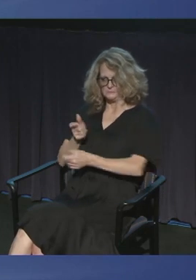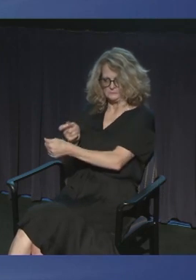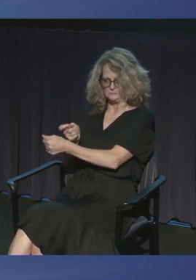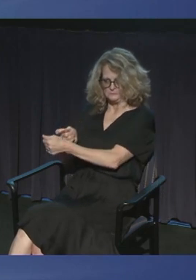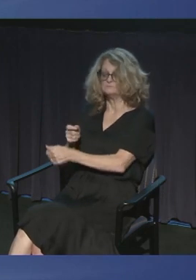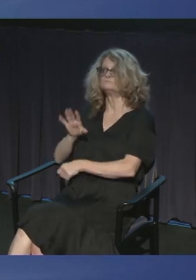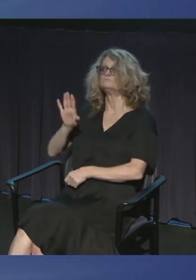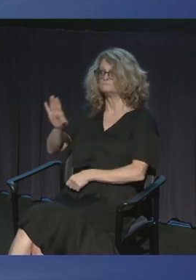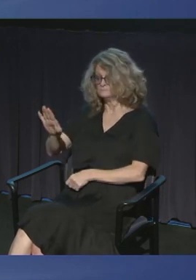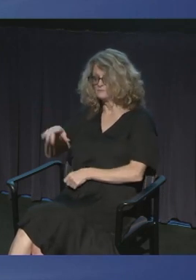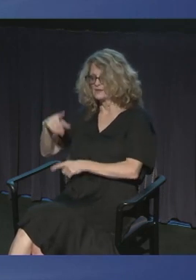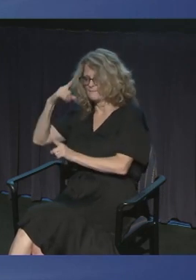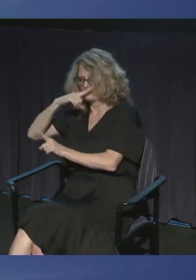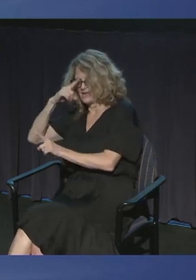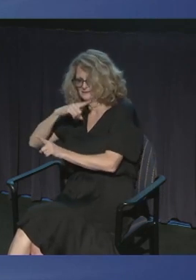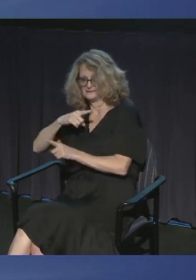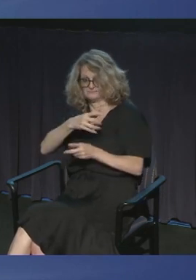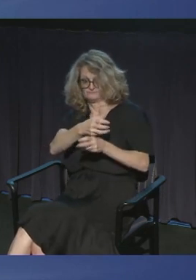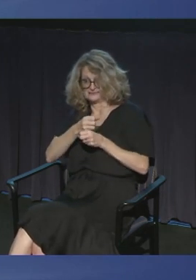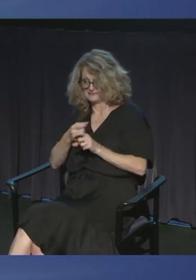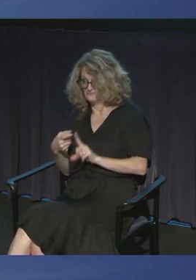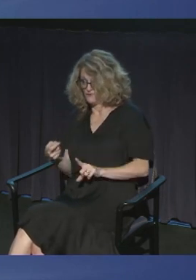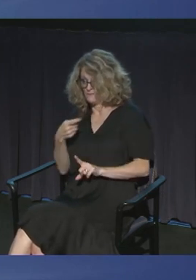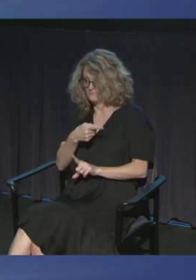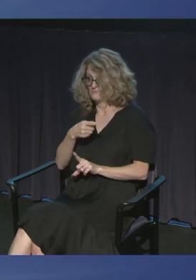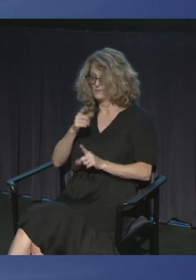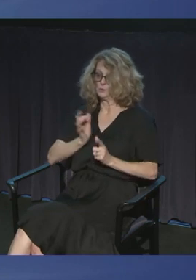SURVIVORS DID REALLY, REALLY WELL.